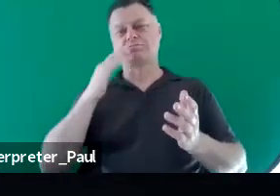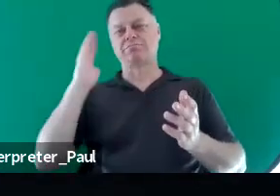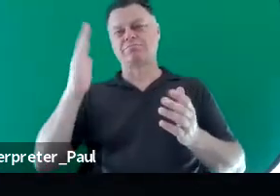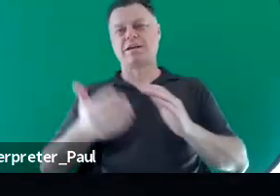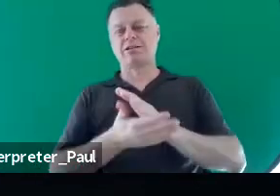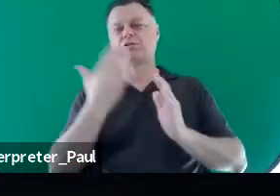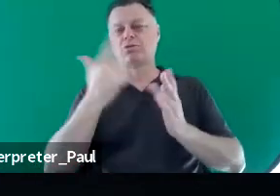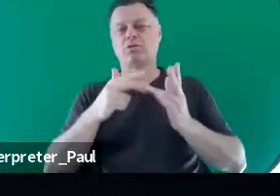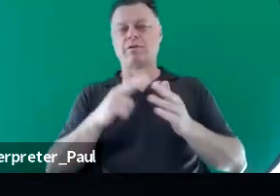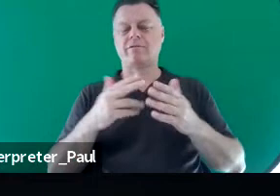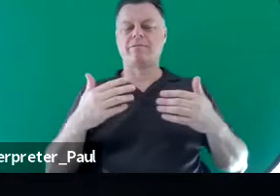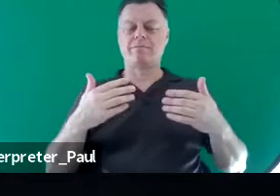Health and Social Work. ANTHONY: